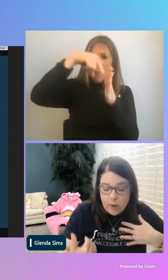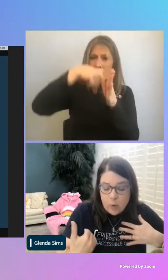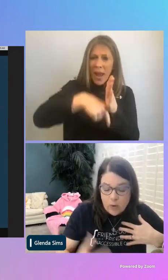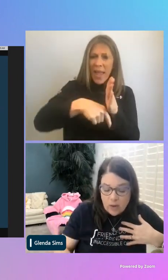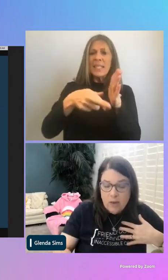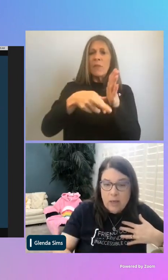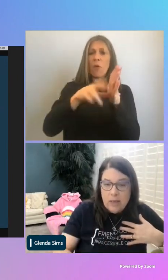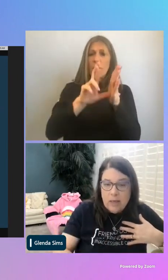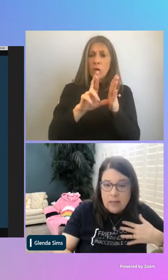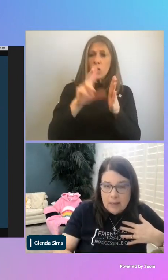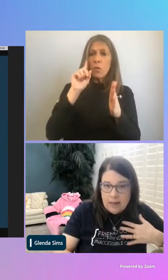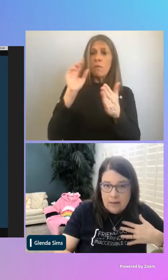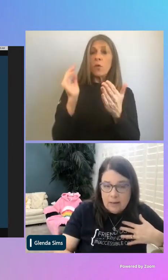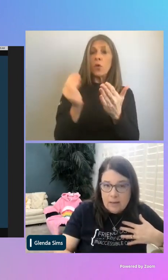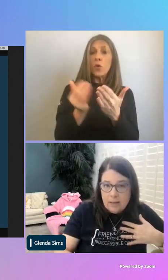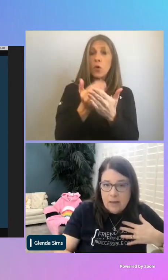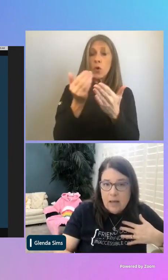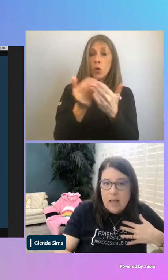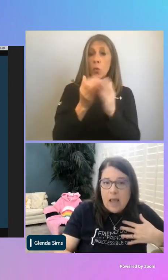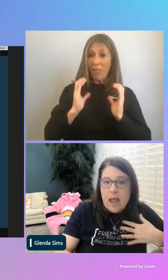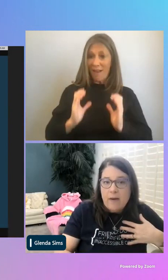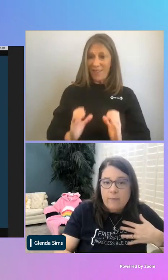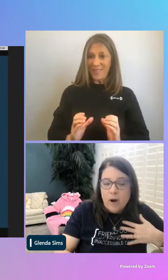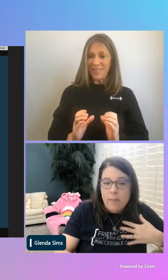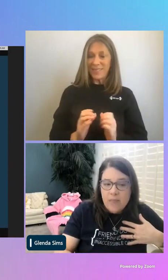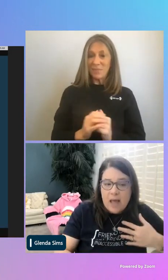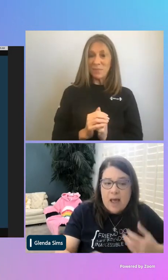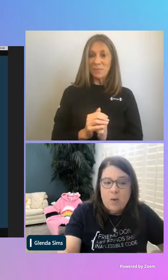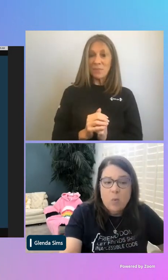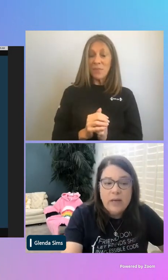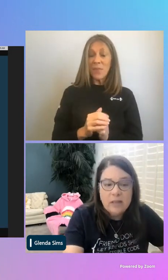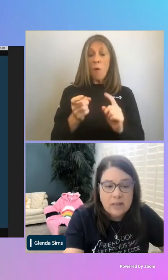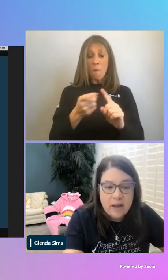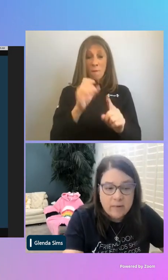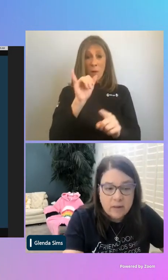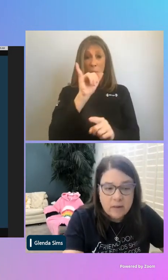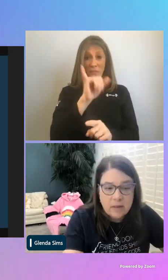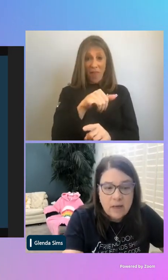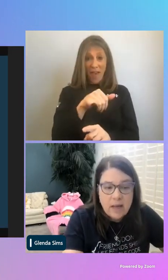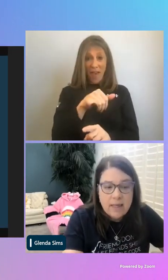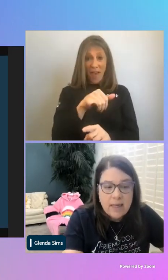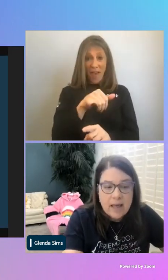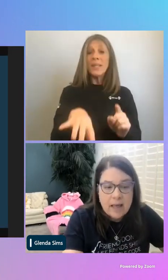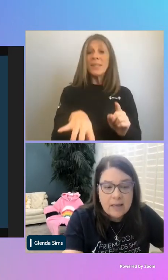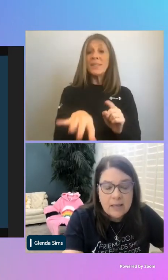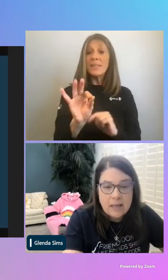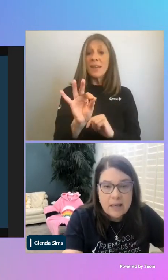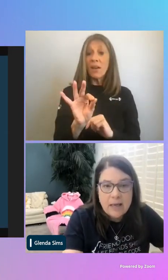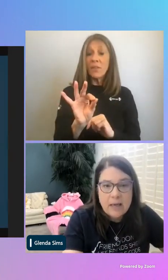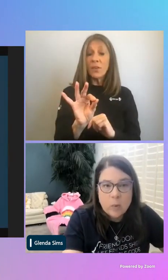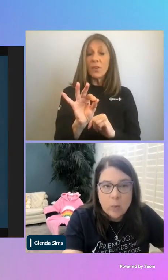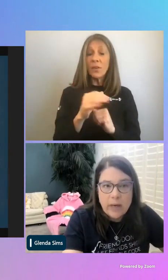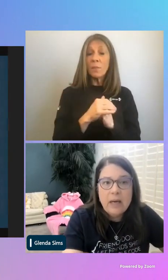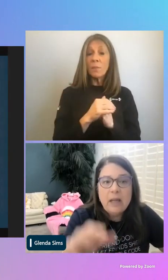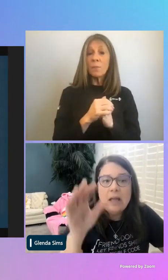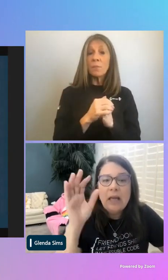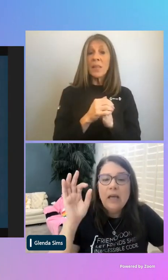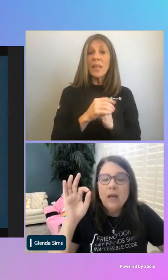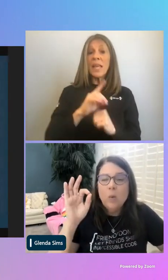clients and from that we discovered that it really Ali